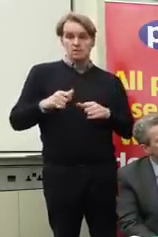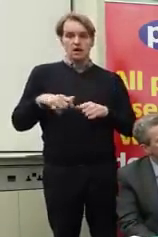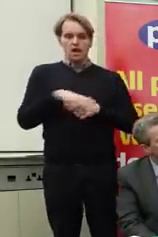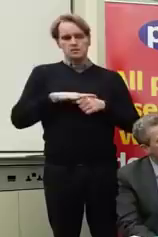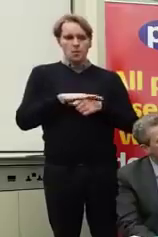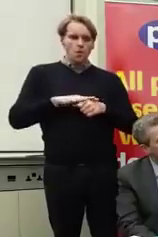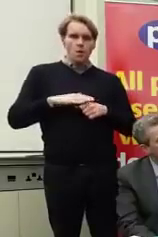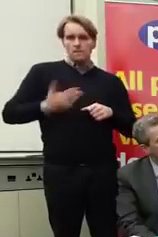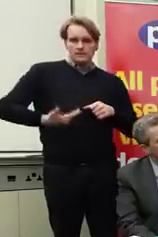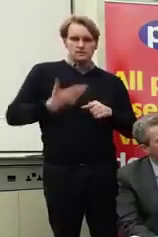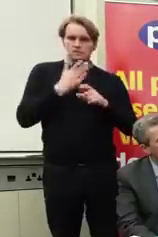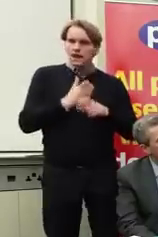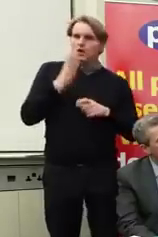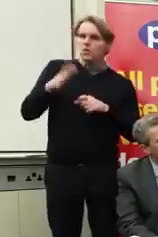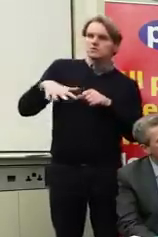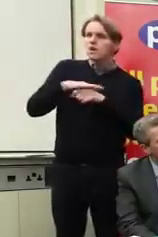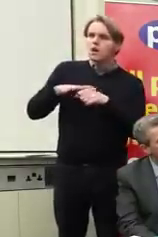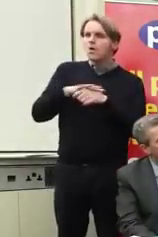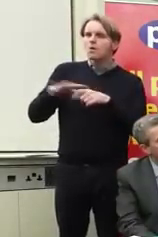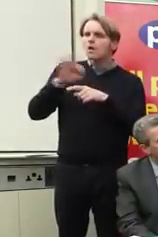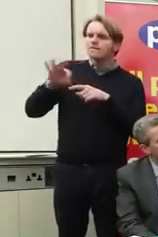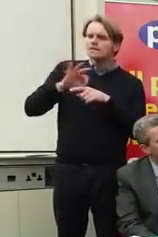a result of that they would pay their appropriate level of tax but in addition